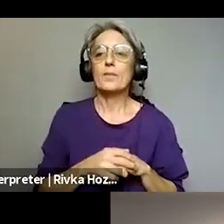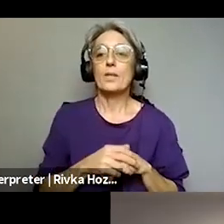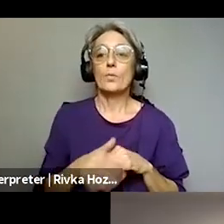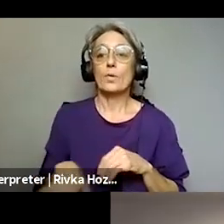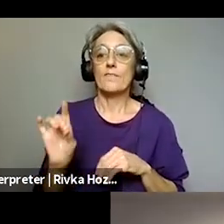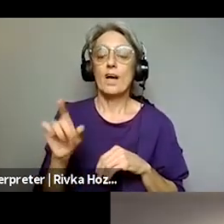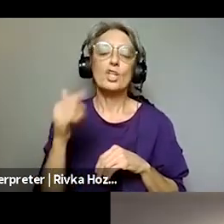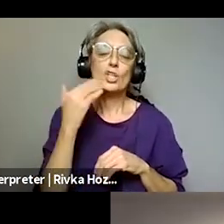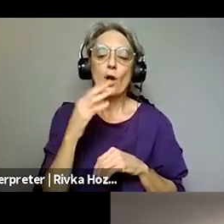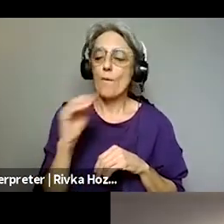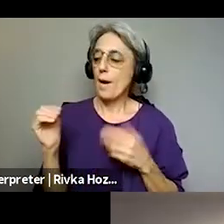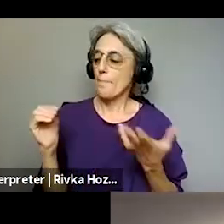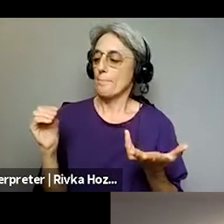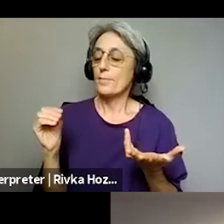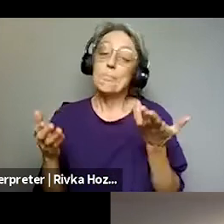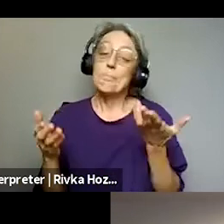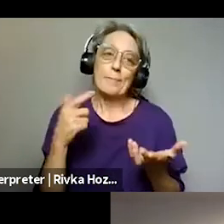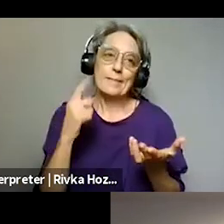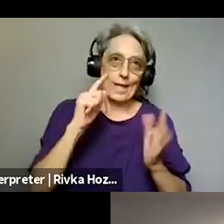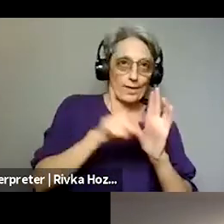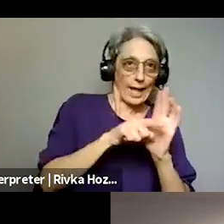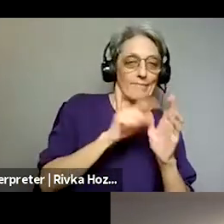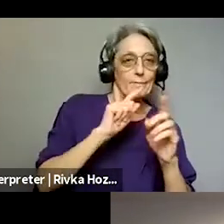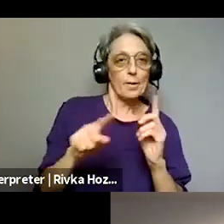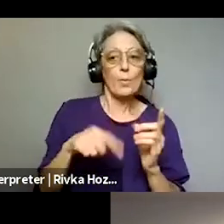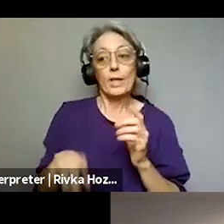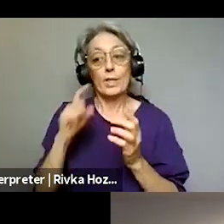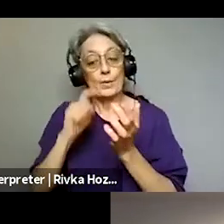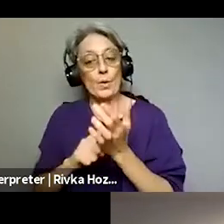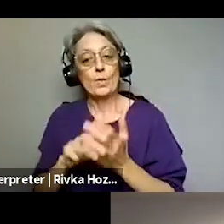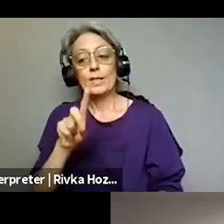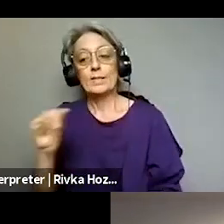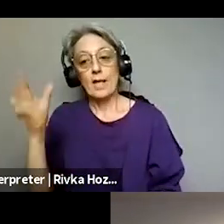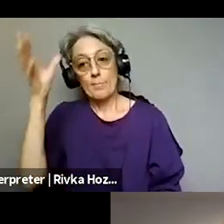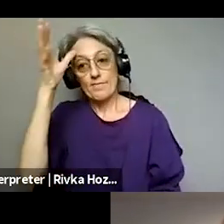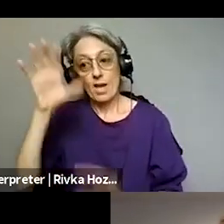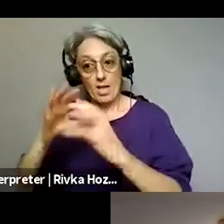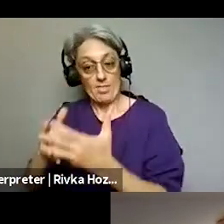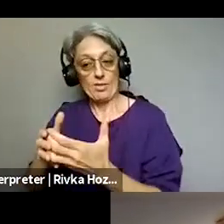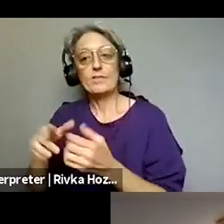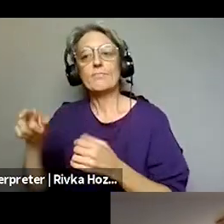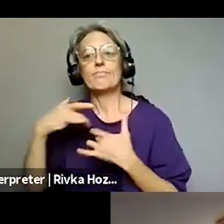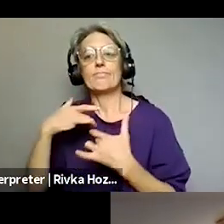at the expense of being negative is that disabled fathers are also more likely to have poor